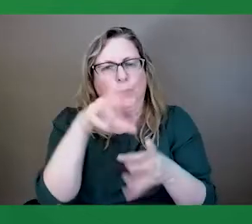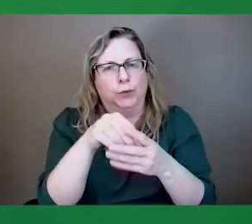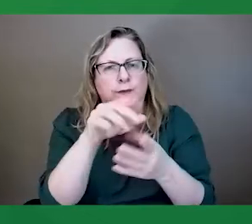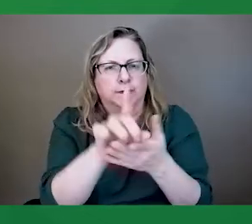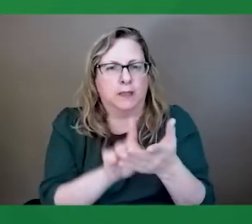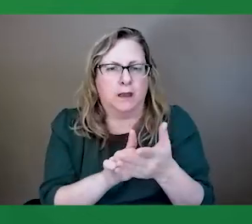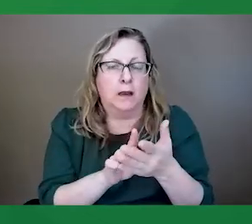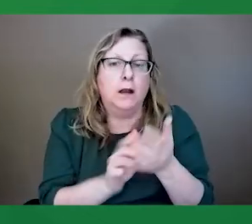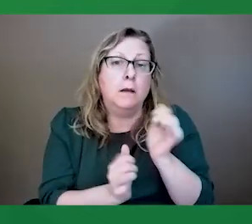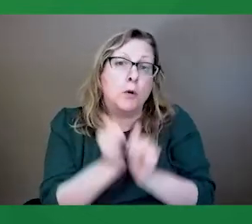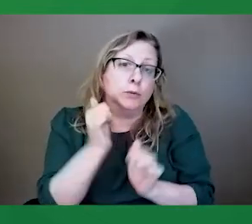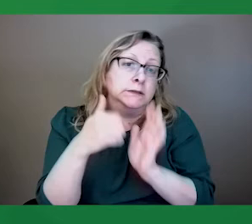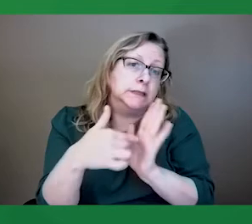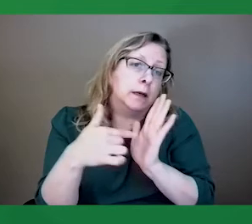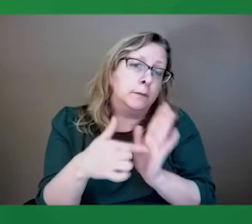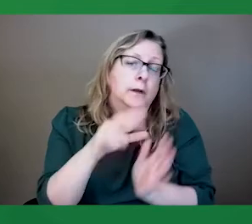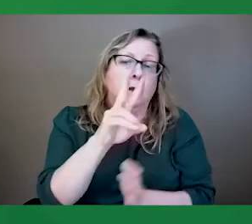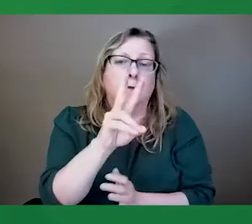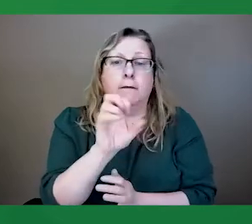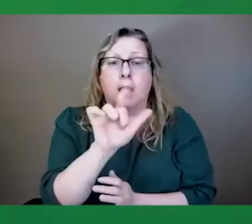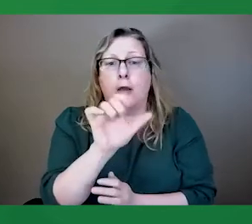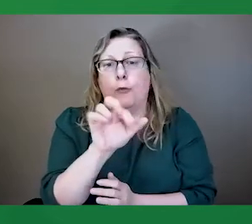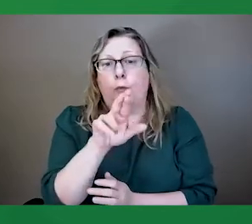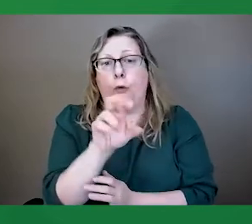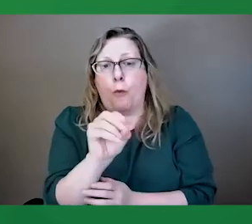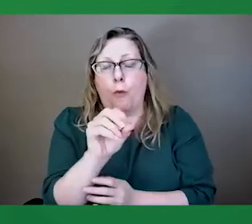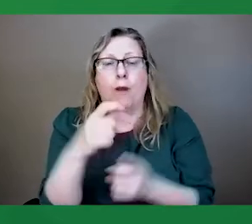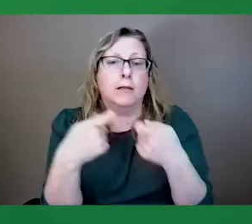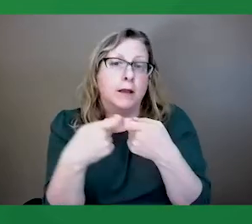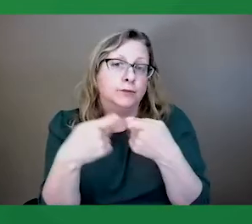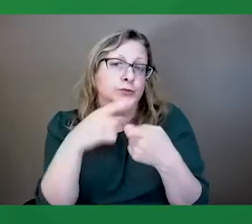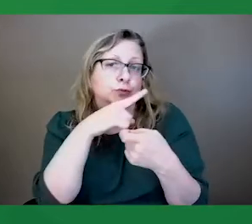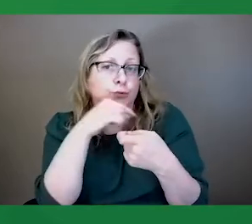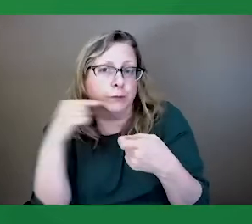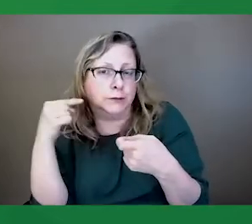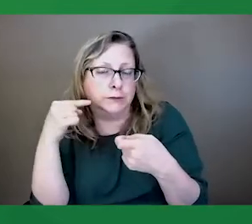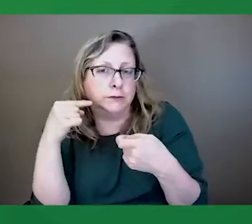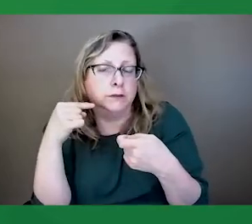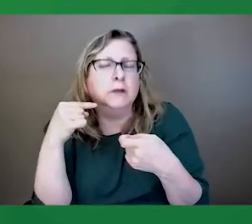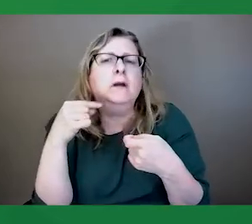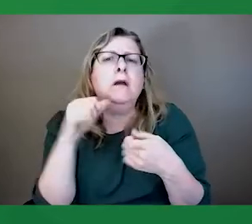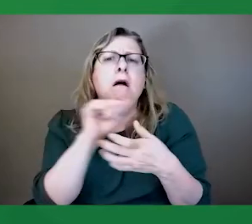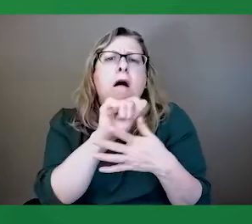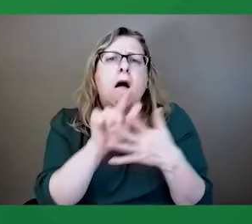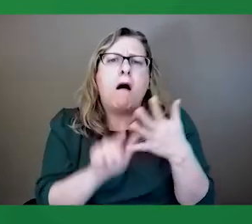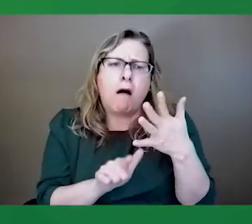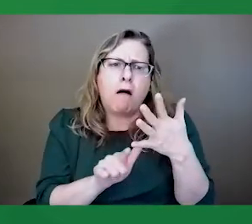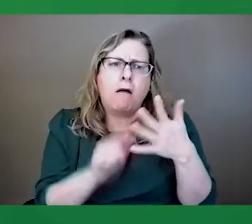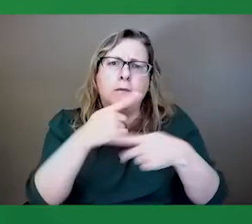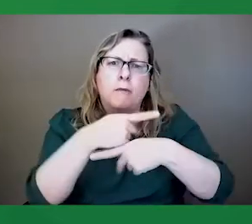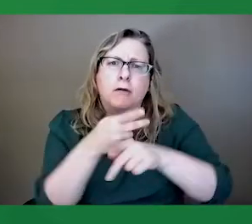The examples that you hear, Velcro straps, electric toothbrushes, all of those, the mass market success